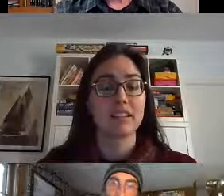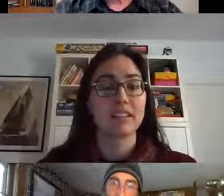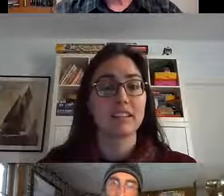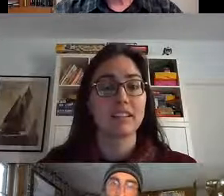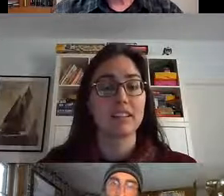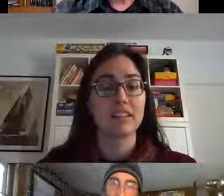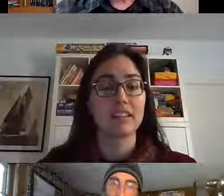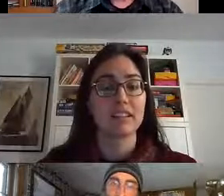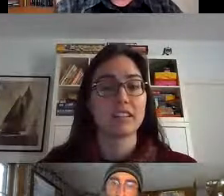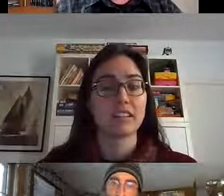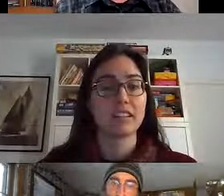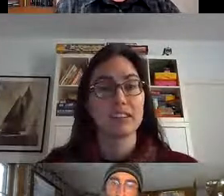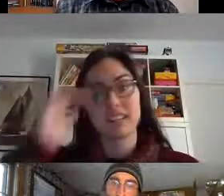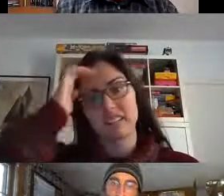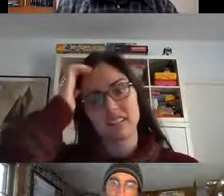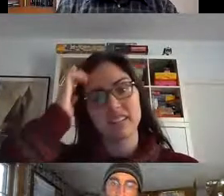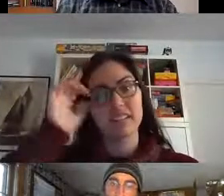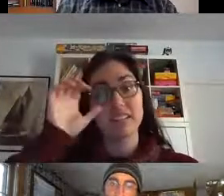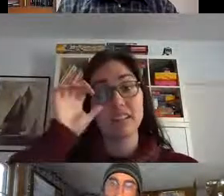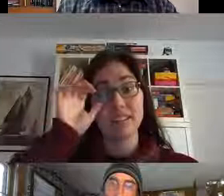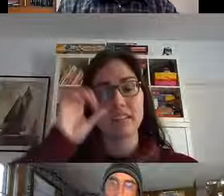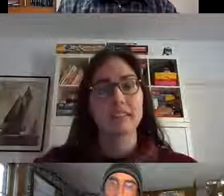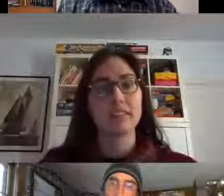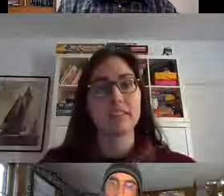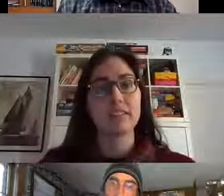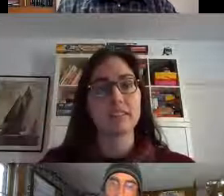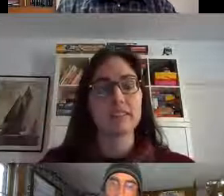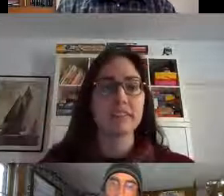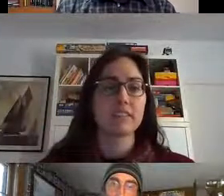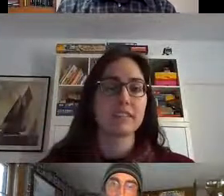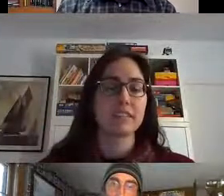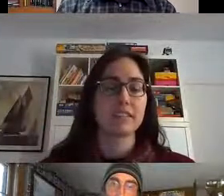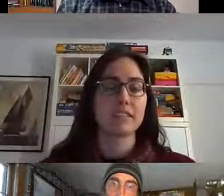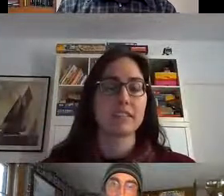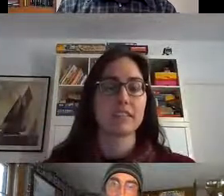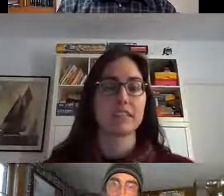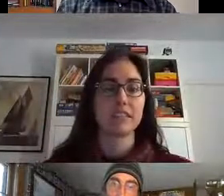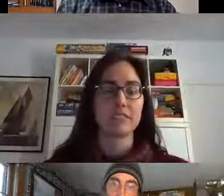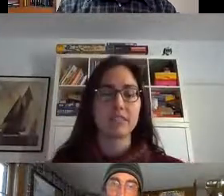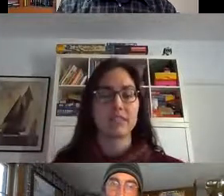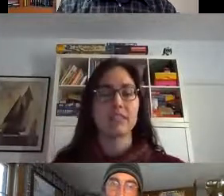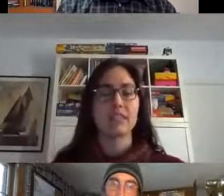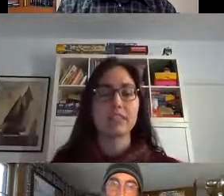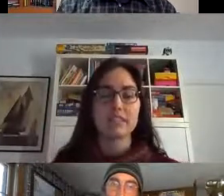Wow, I've never understood that battle before, and I've never understood it from the point of view of every person I drew in